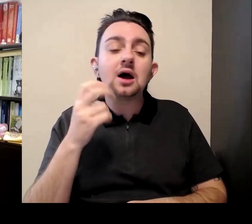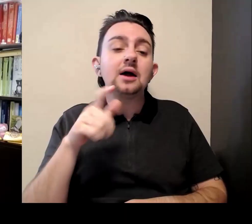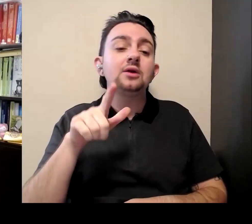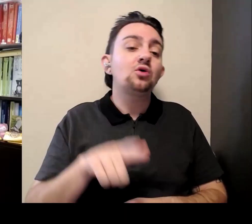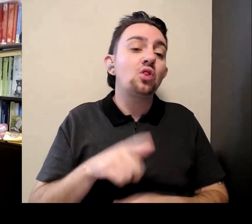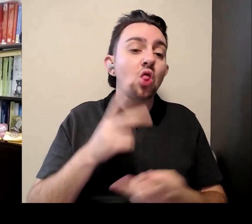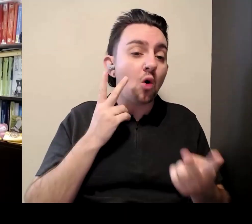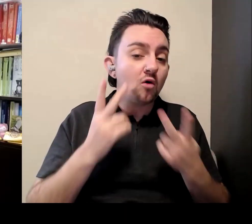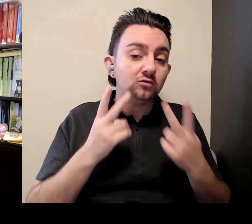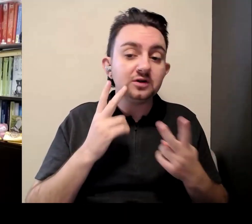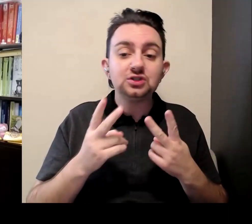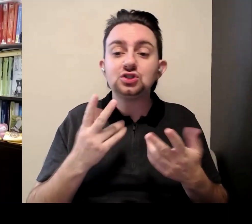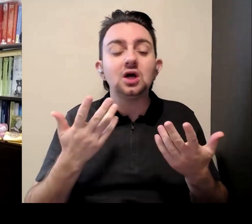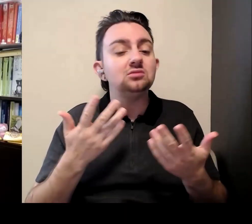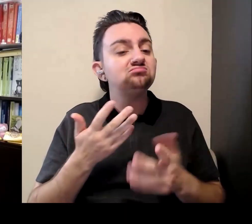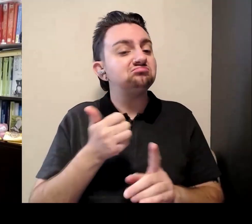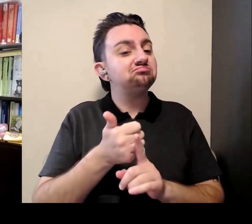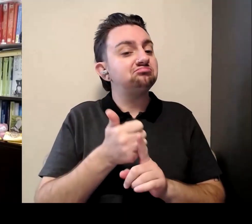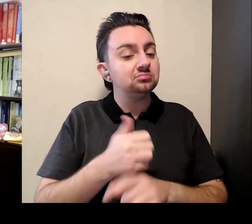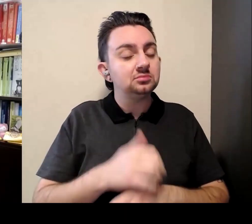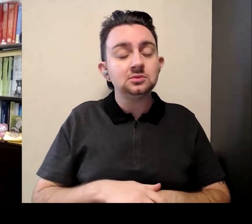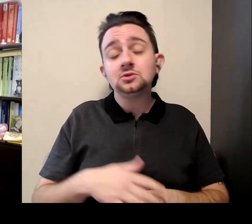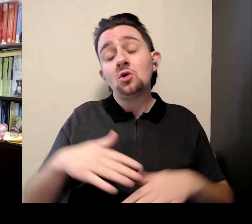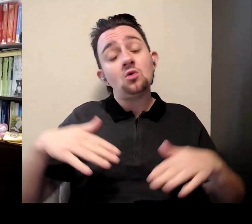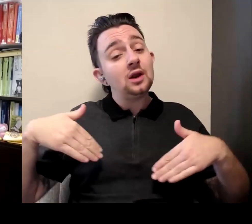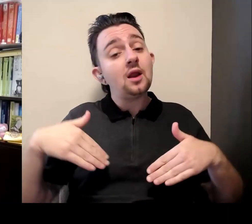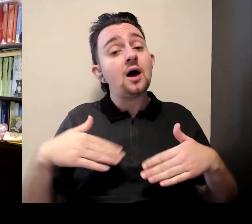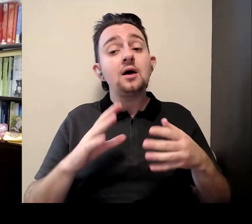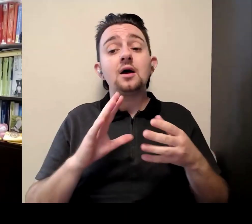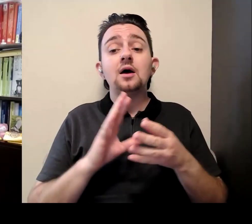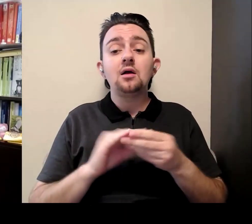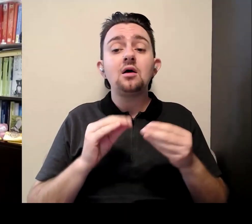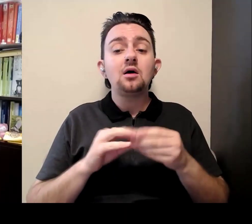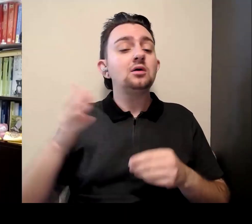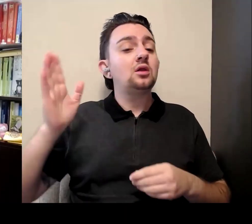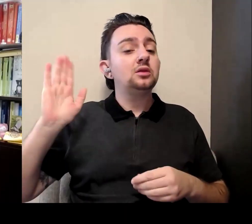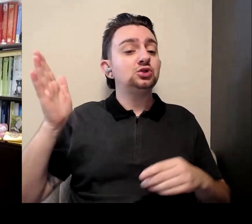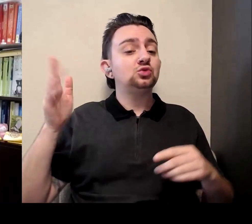And so something that we haven't addressed in this particular webinar yet is the expanded core curriculum.